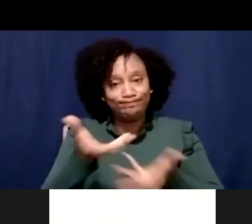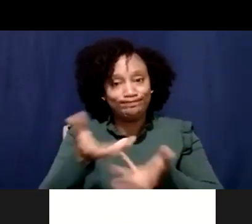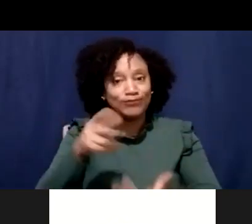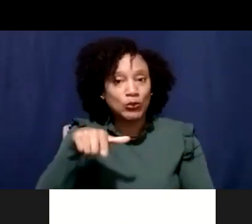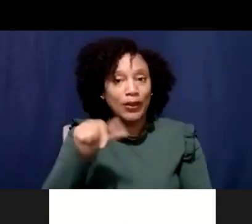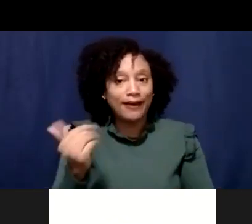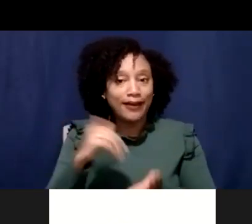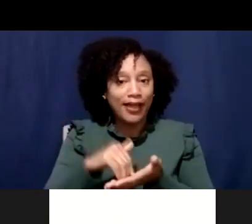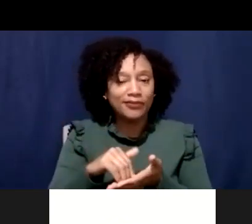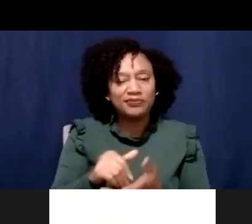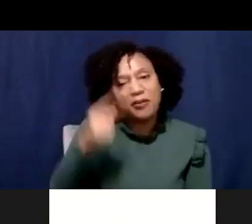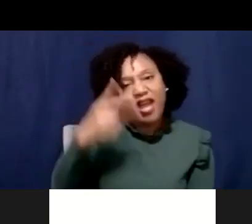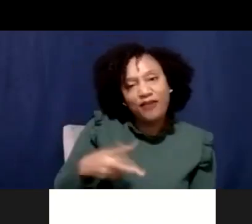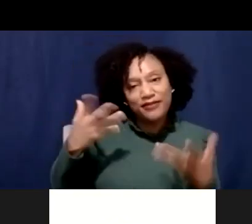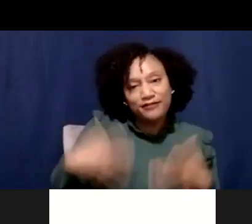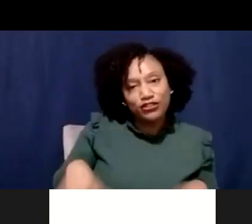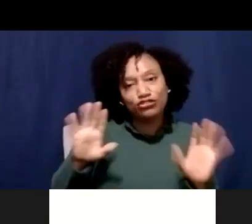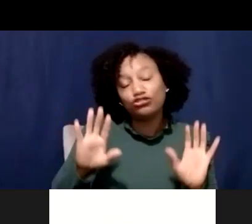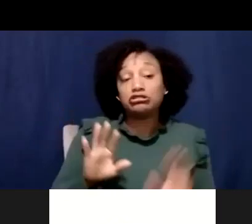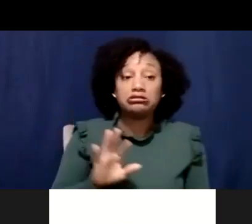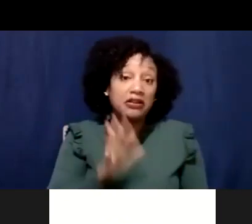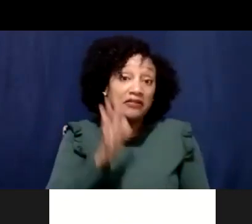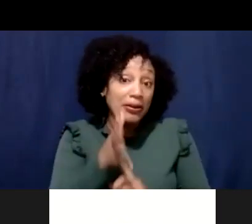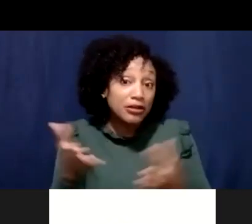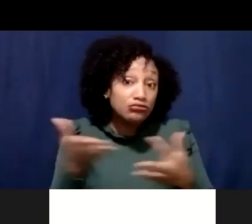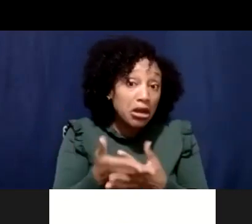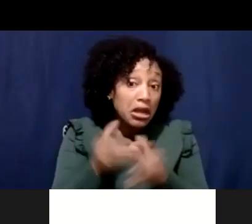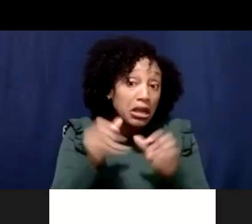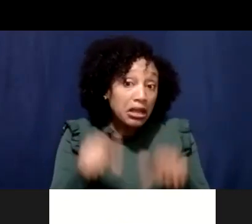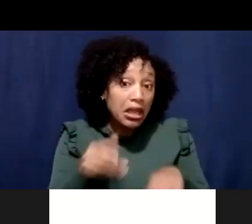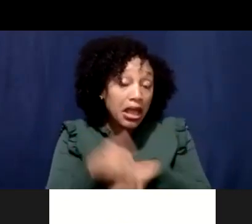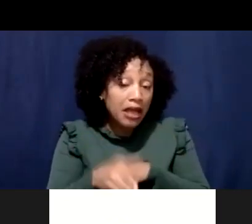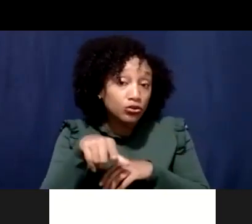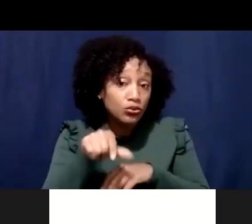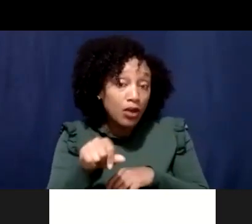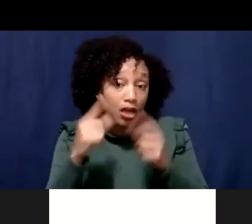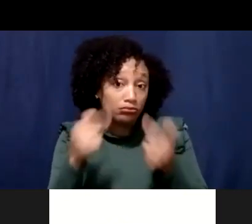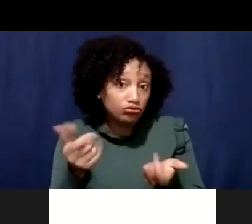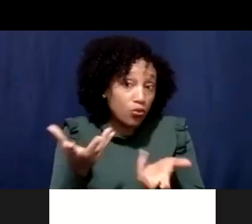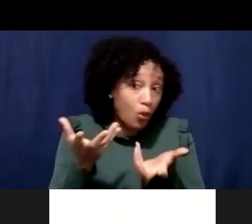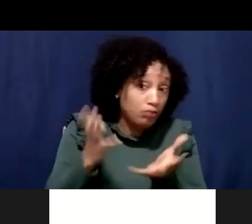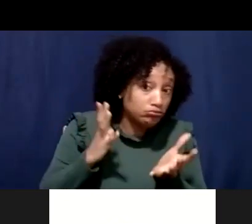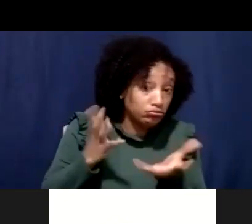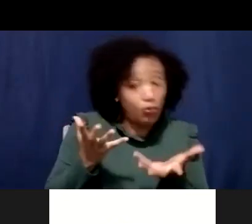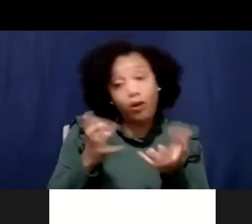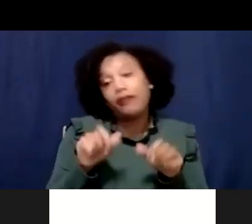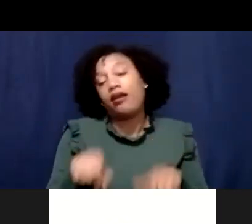and I'm happy for us to take a longer five-minute break here after this Q&A if participants wish, but at this time,